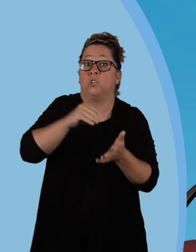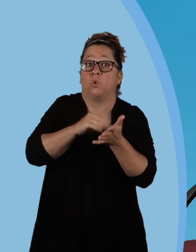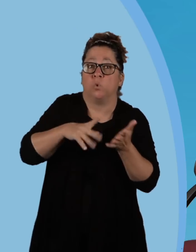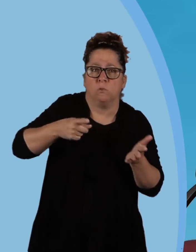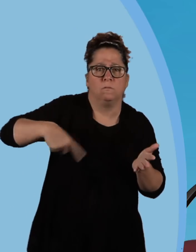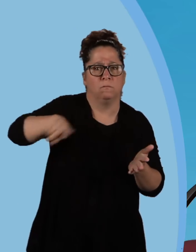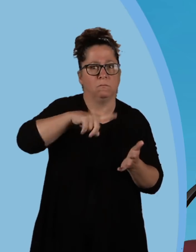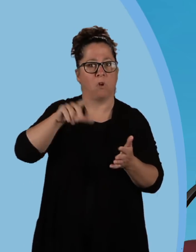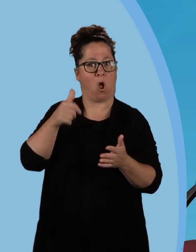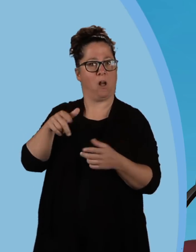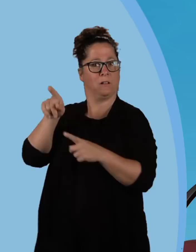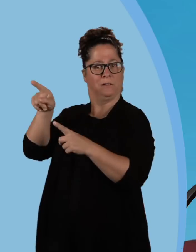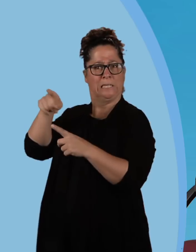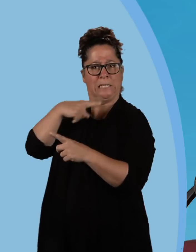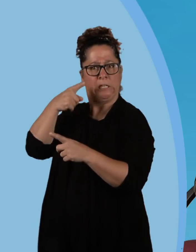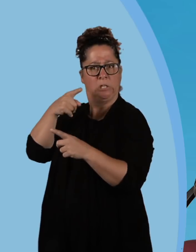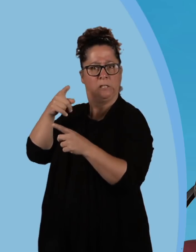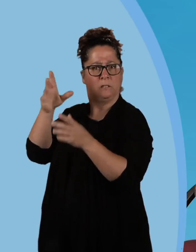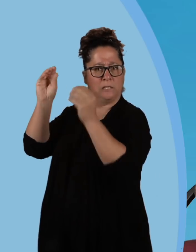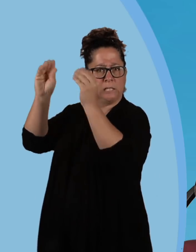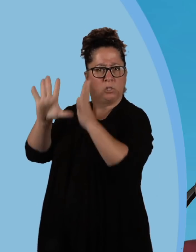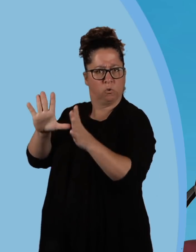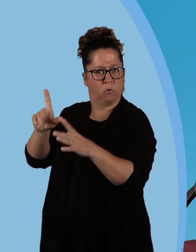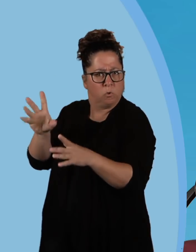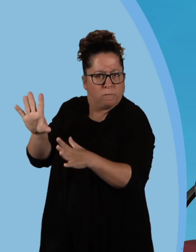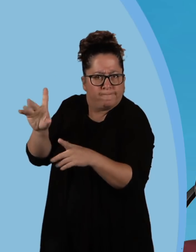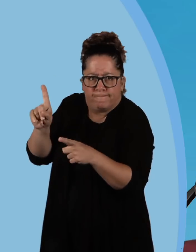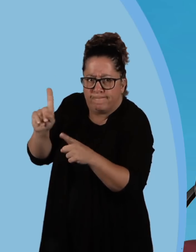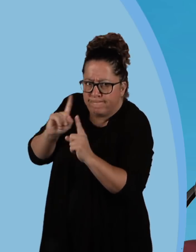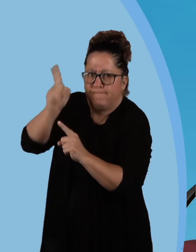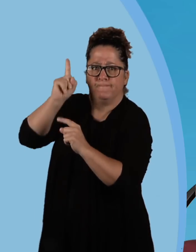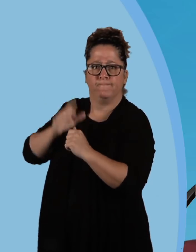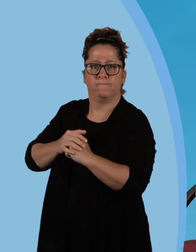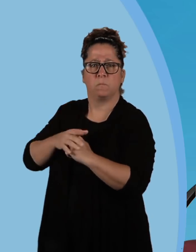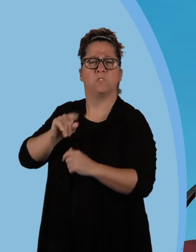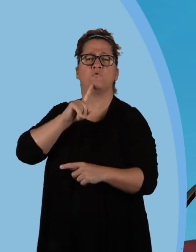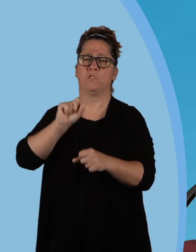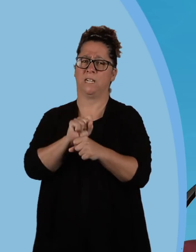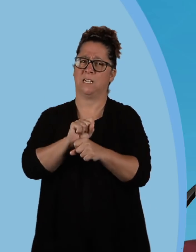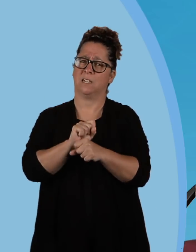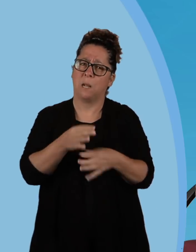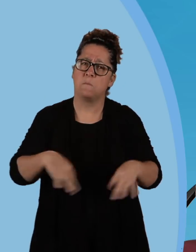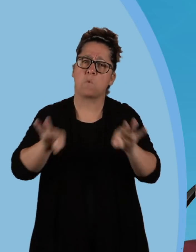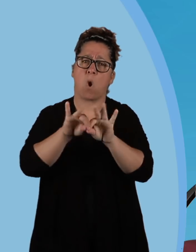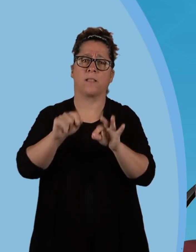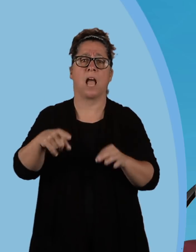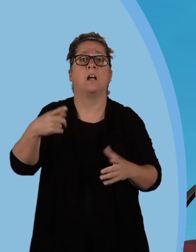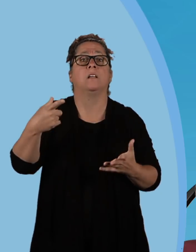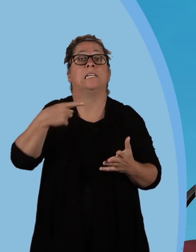but all the hearing students are under the hearing teacher's discipline. So it's really important that the hearing teacher